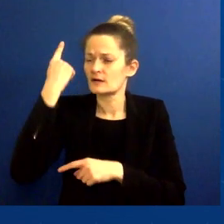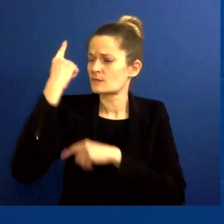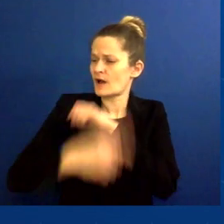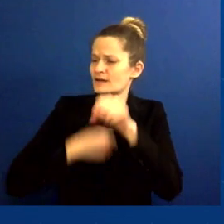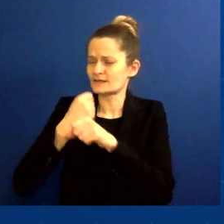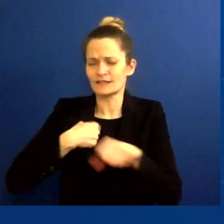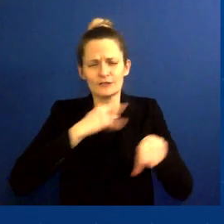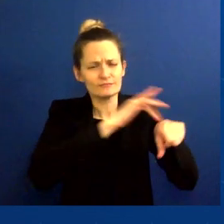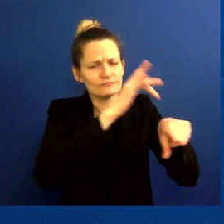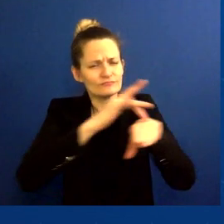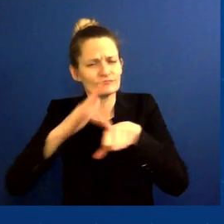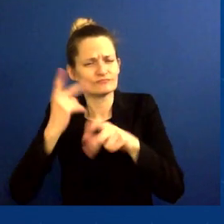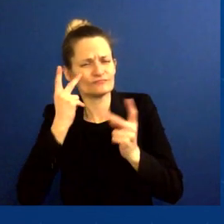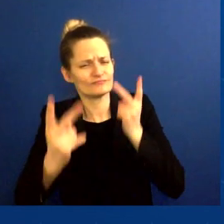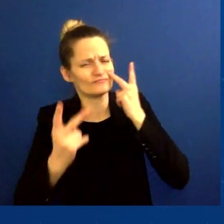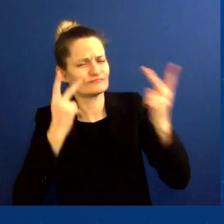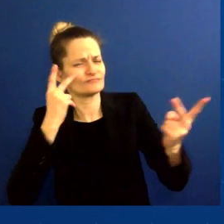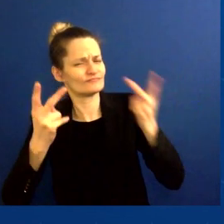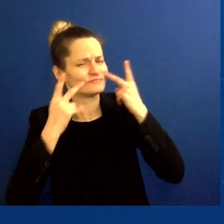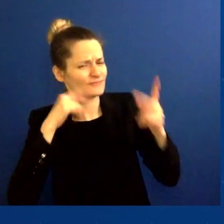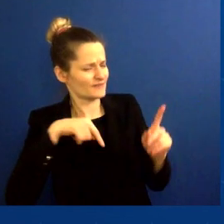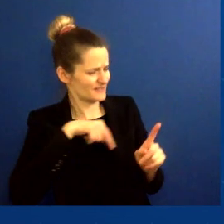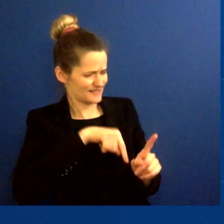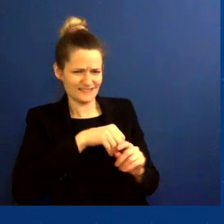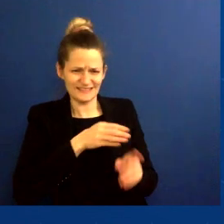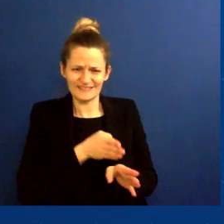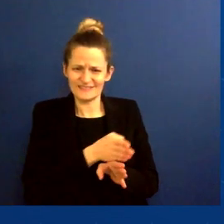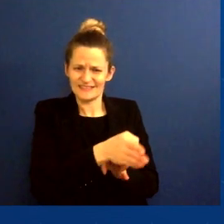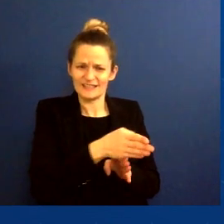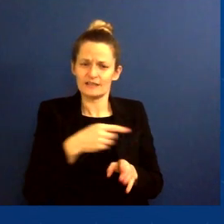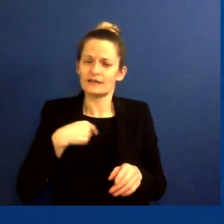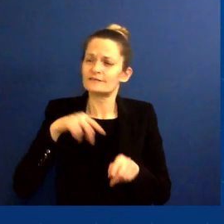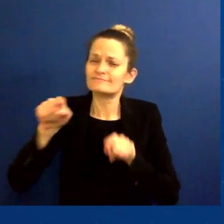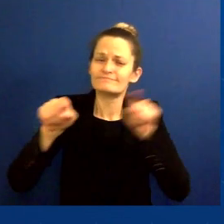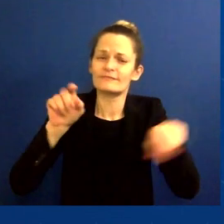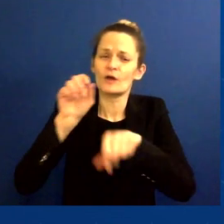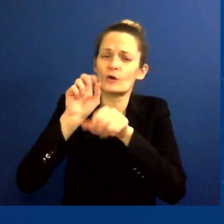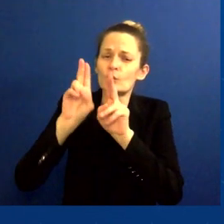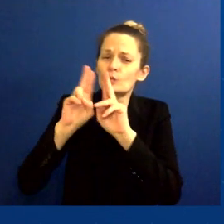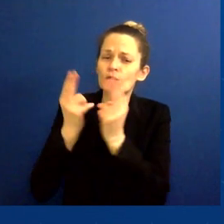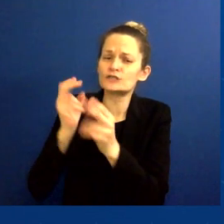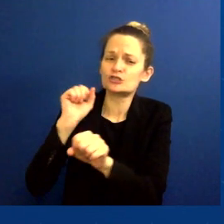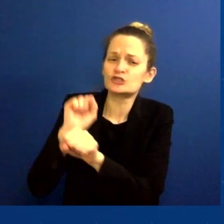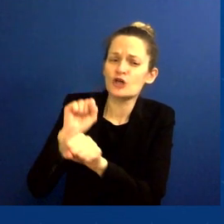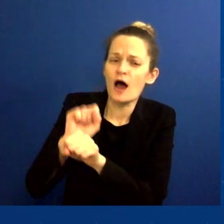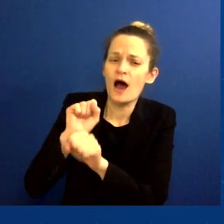Union job sites and worker training centers across our nation. Last month, for example,